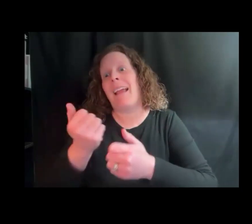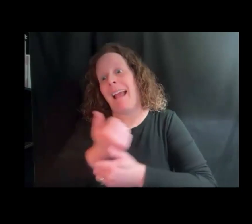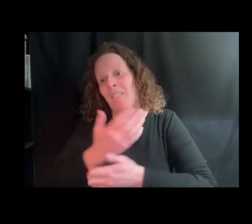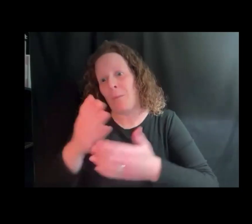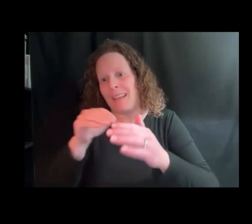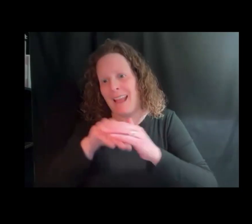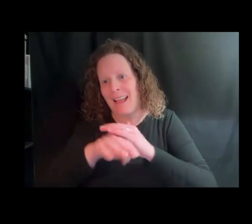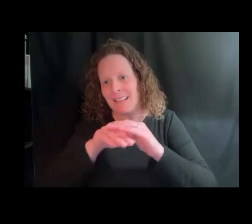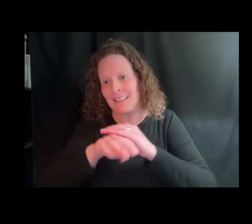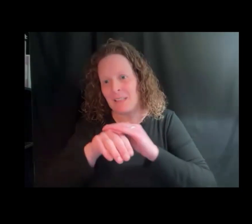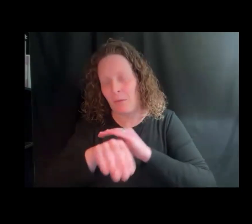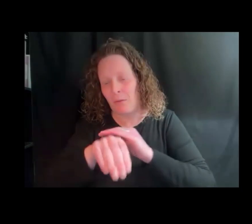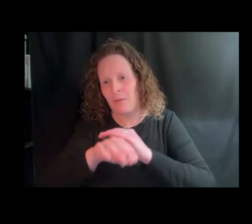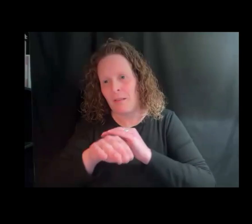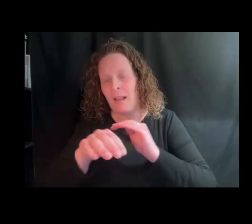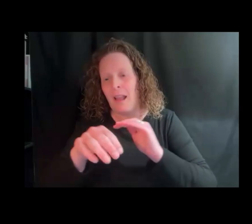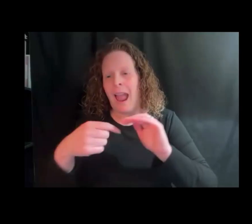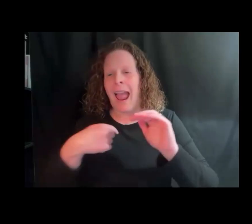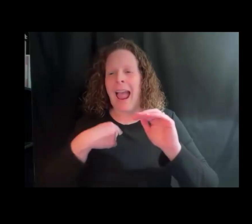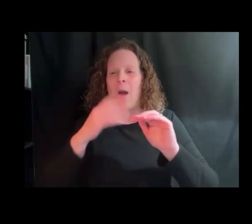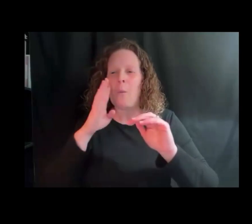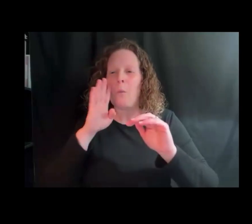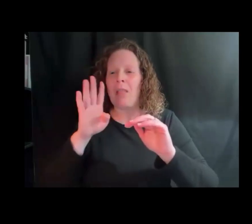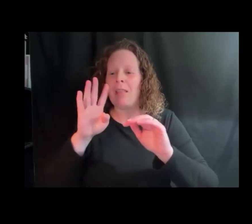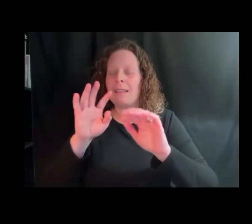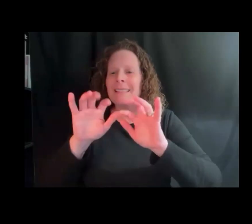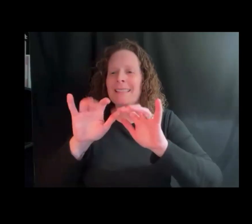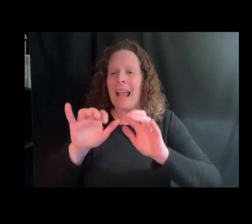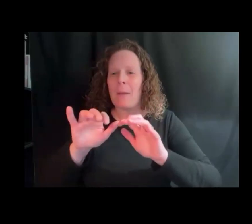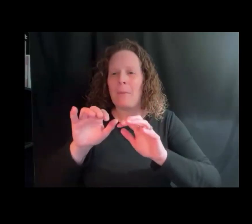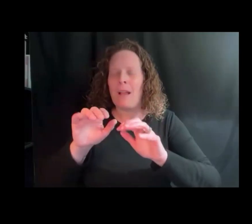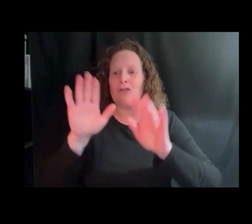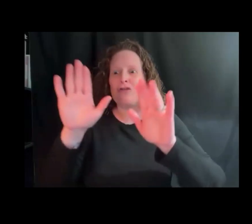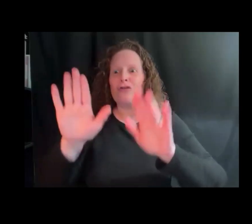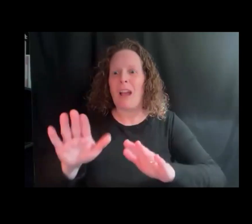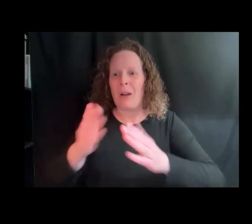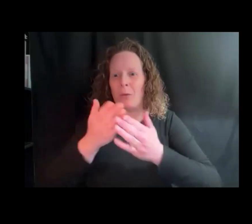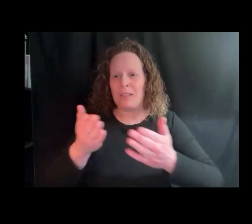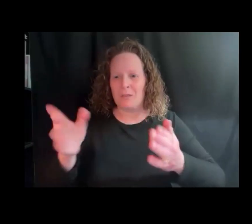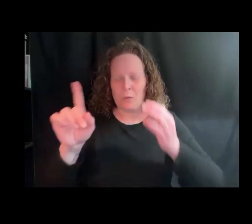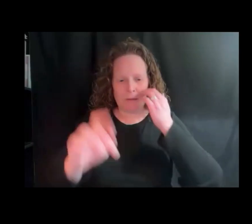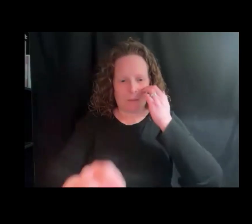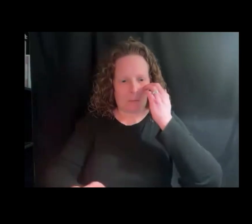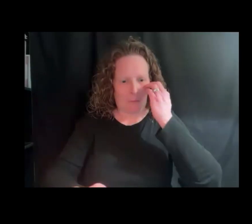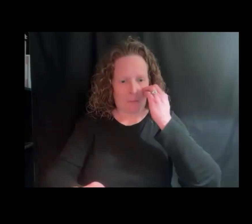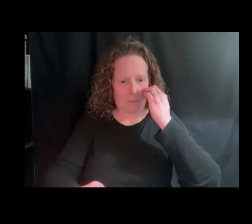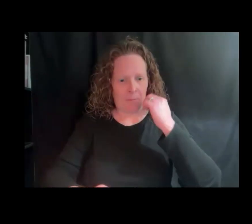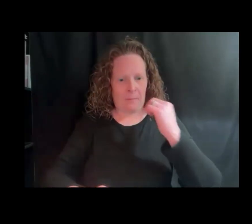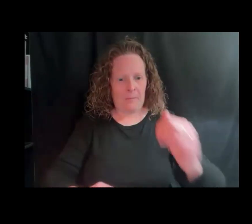while the interpreter is pointing at things. Everything is more accessible to everybody right?